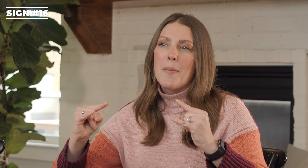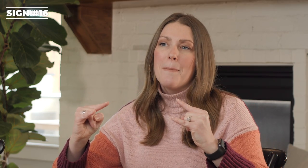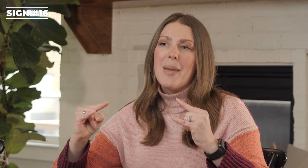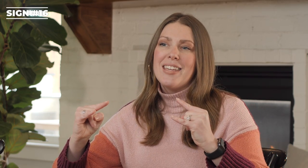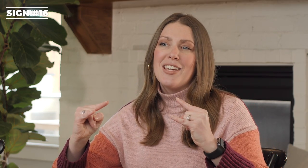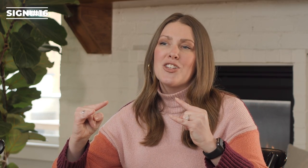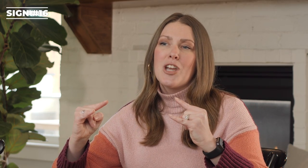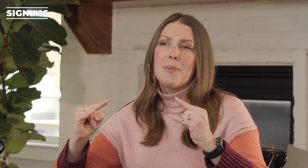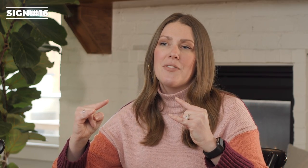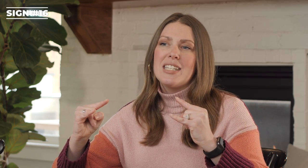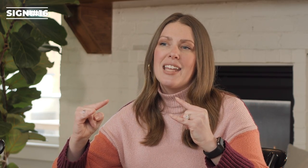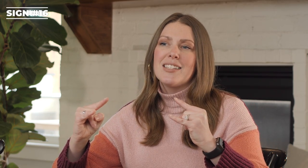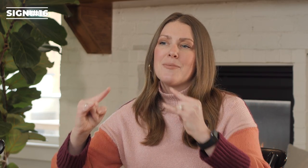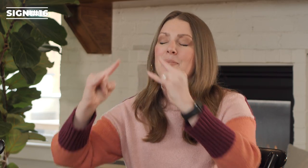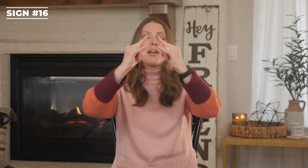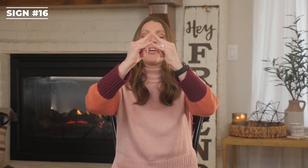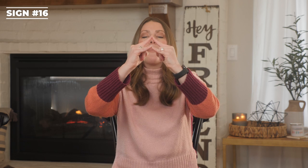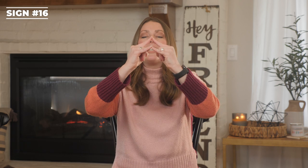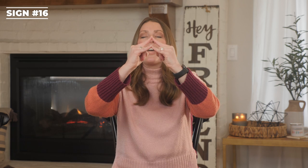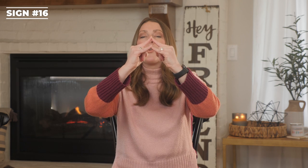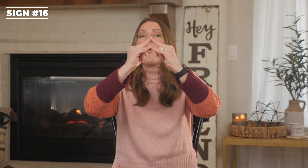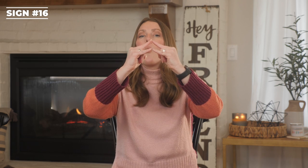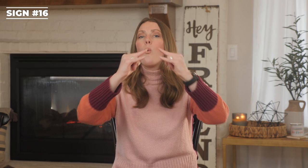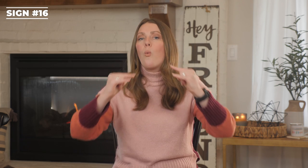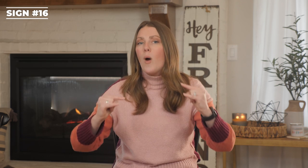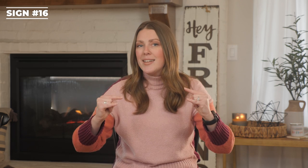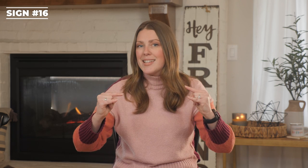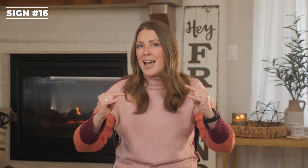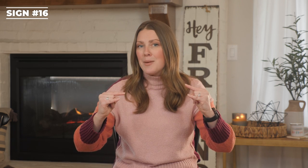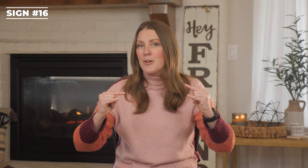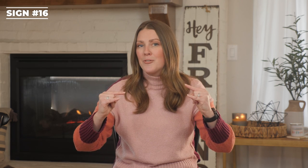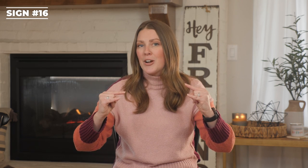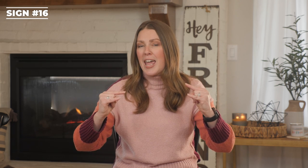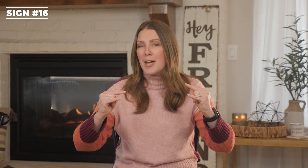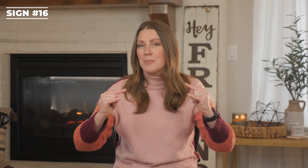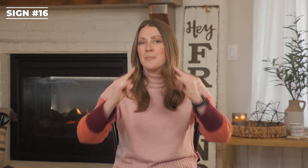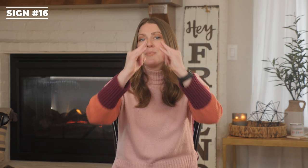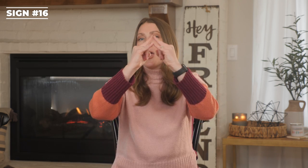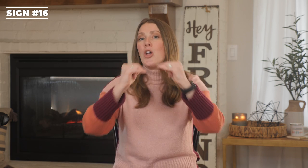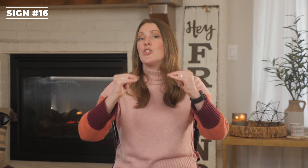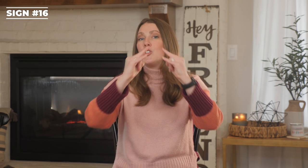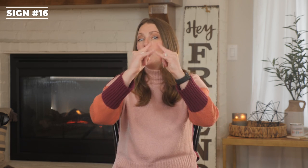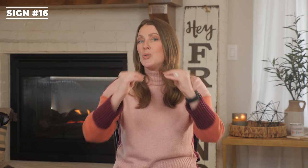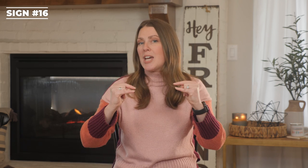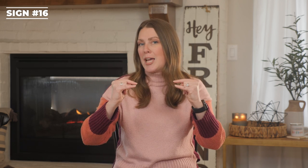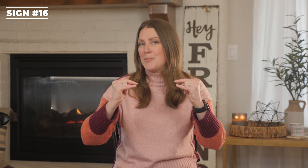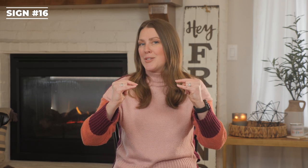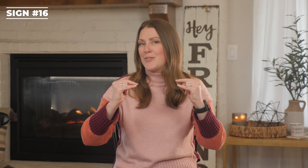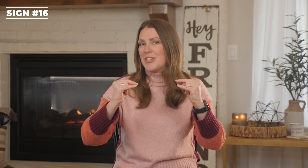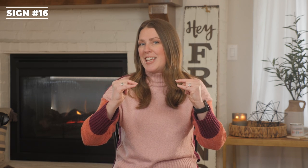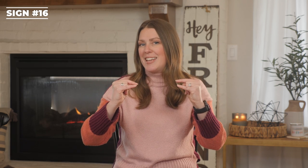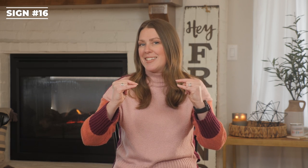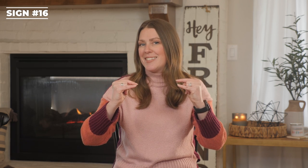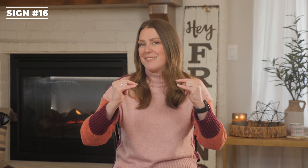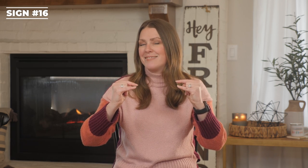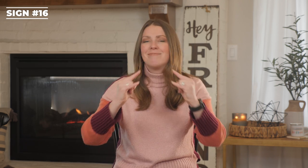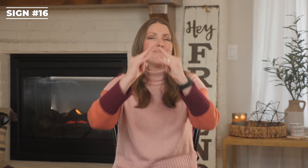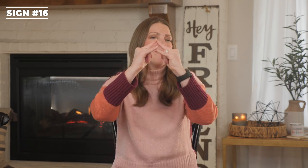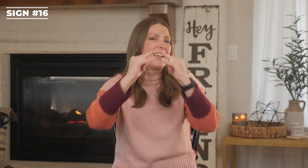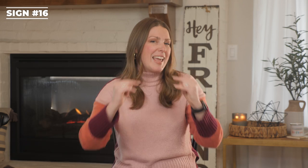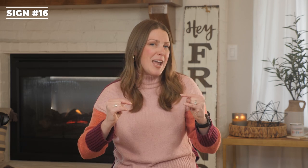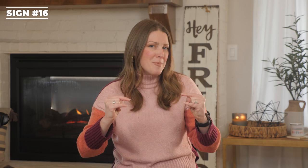making the shape of a tent coming down one time for camp, two times for tent 'camp'.